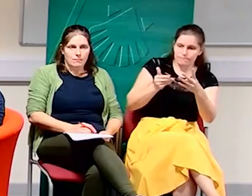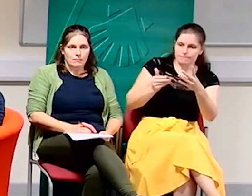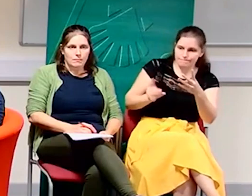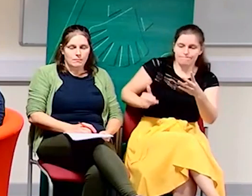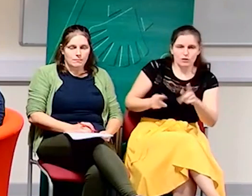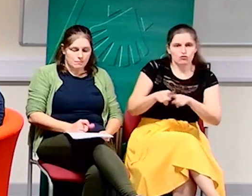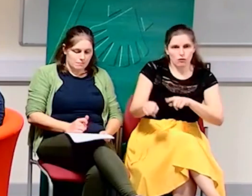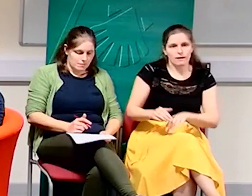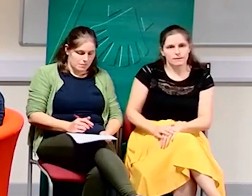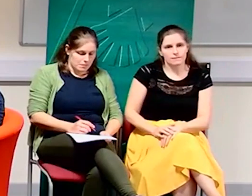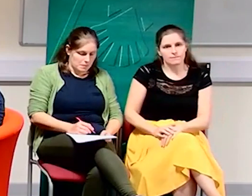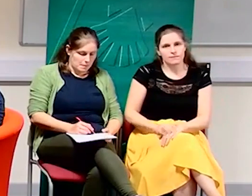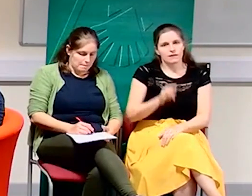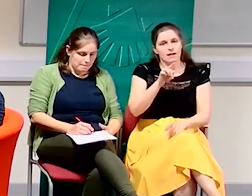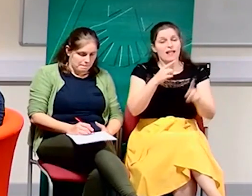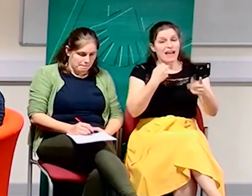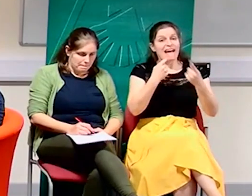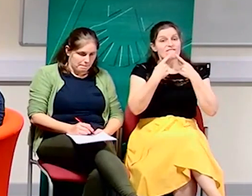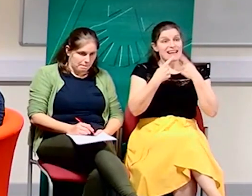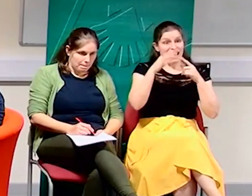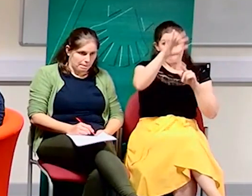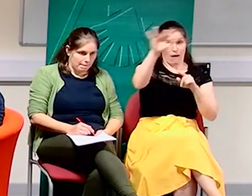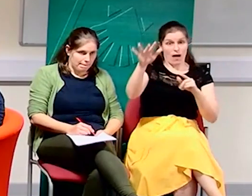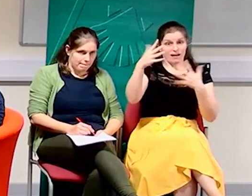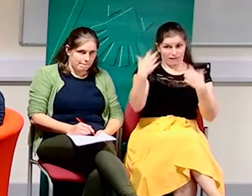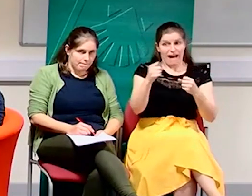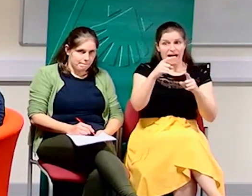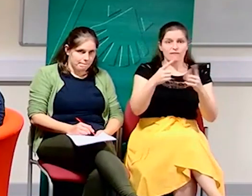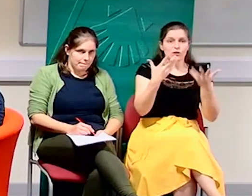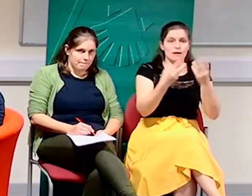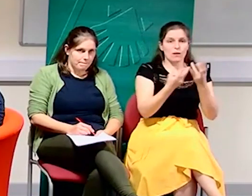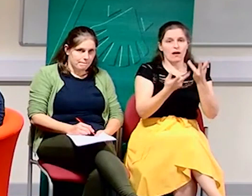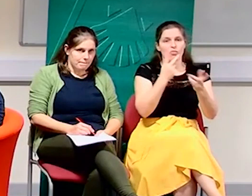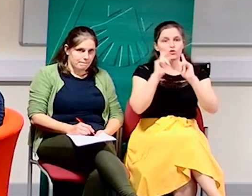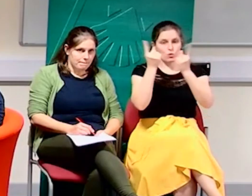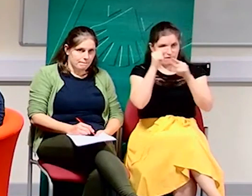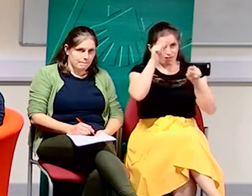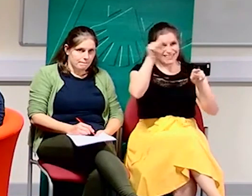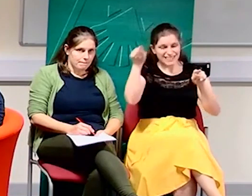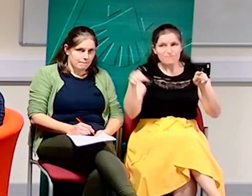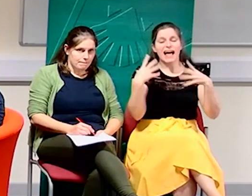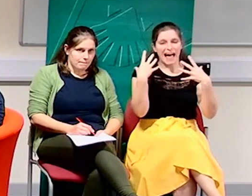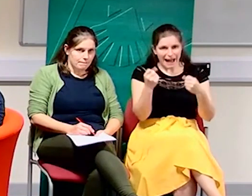is data out there there we we've got that data to compare ourselves but what is also important